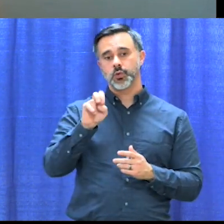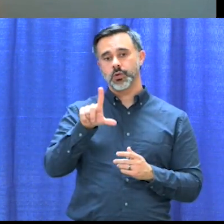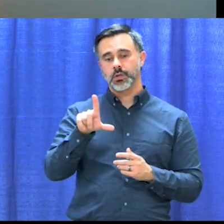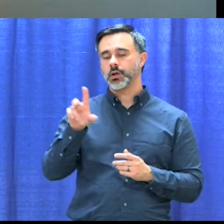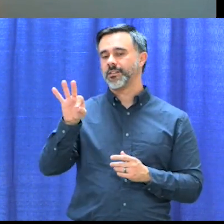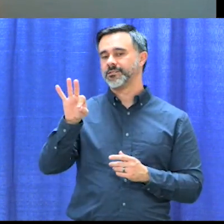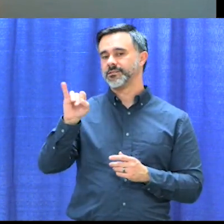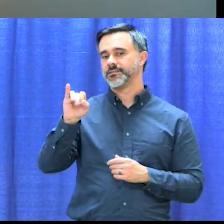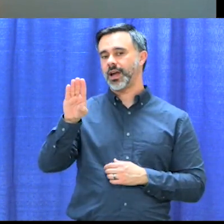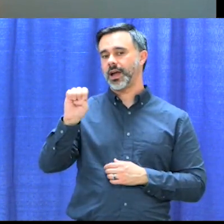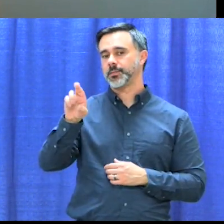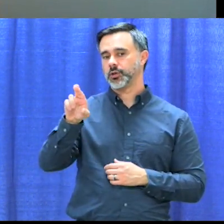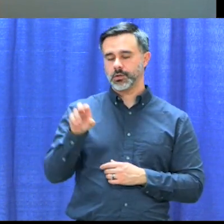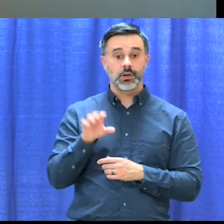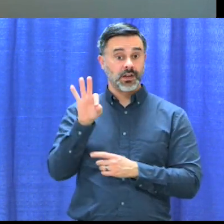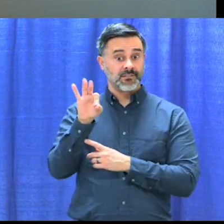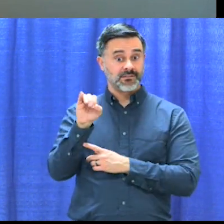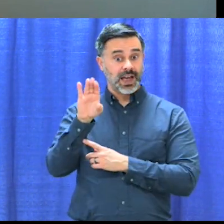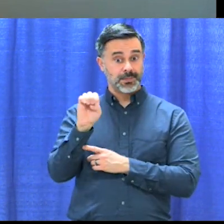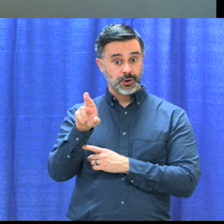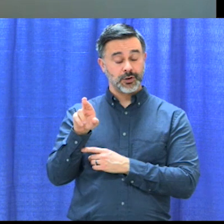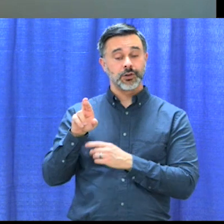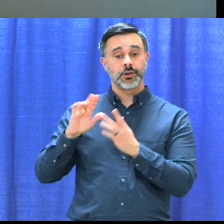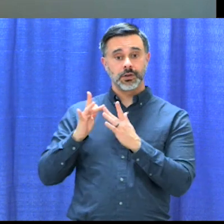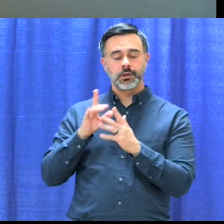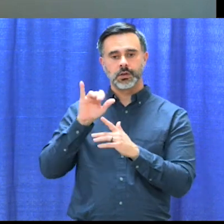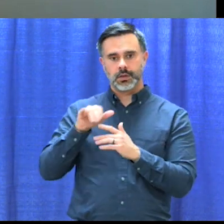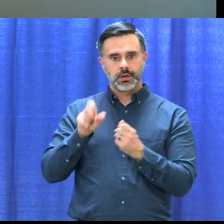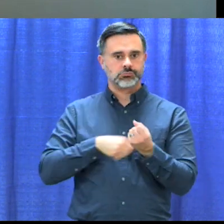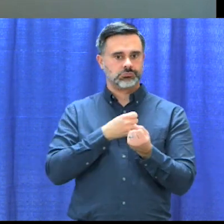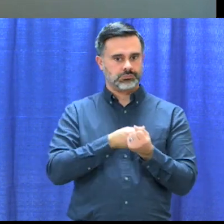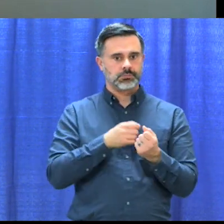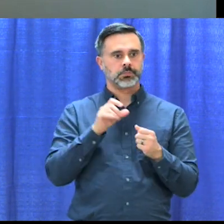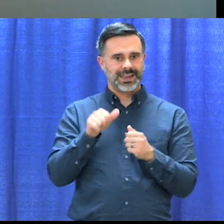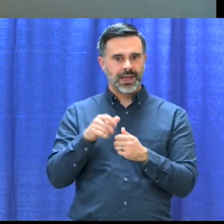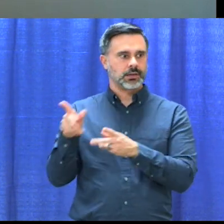We know the fiber networks that provide wireless backhaul to our company can also provide middle